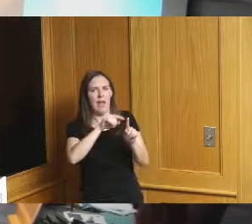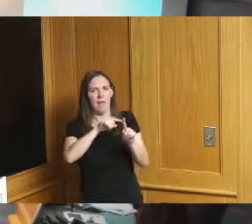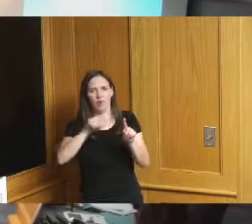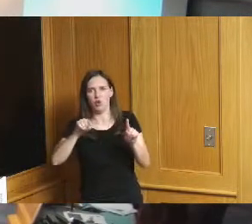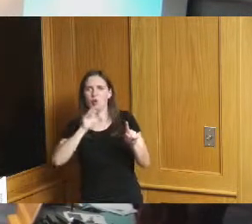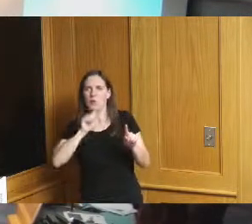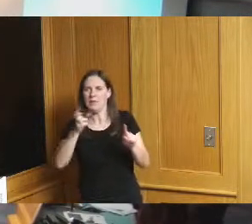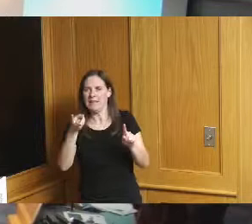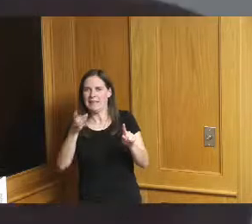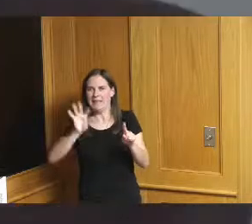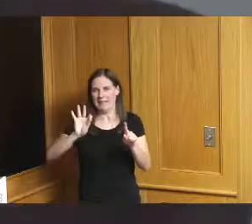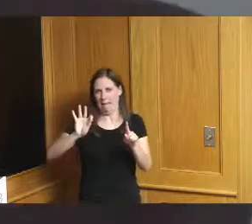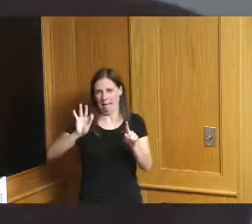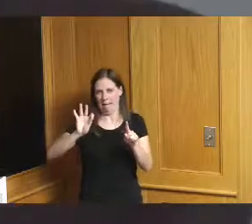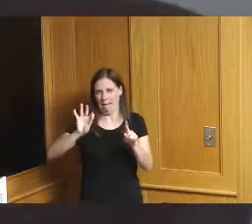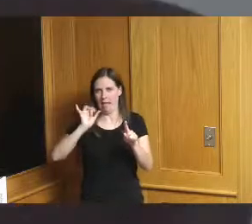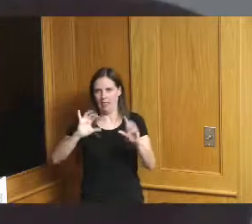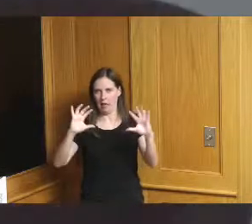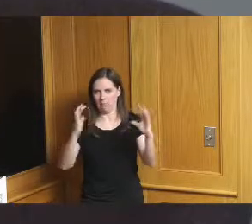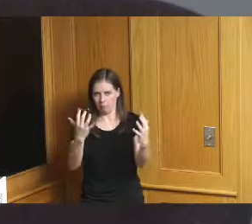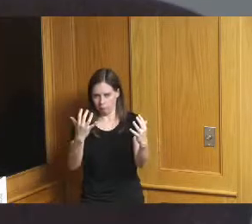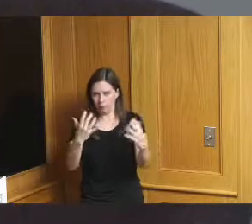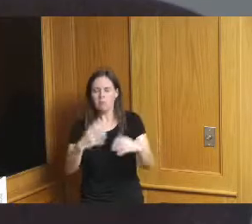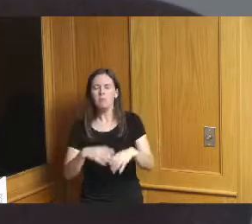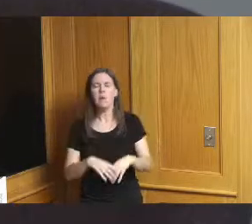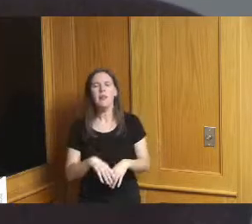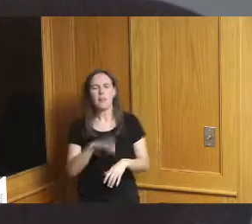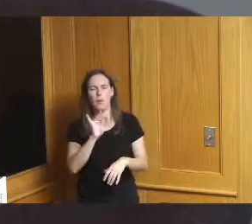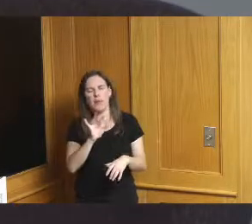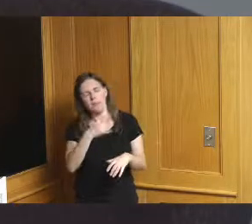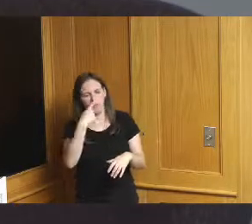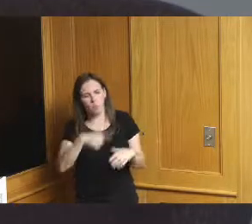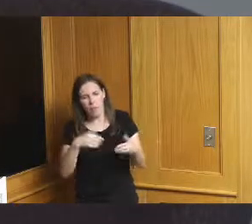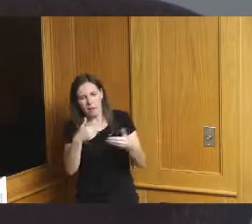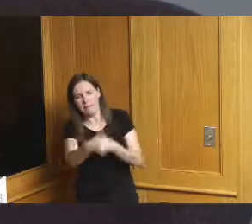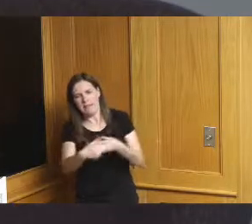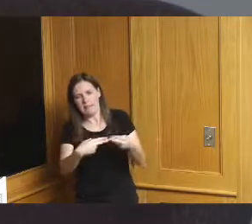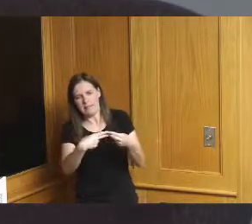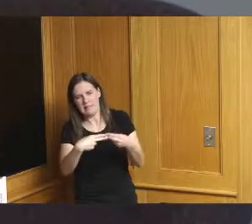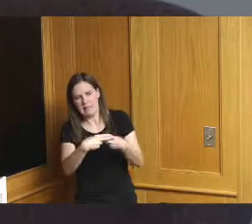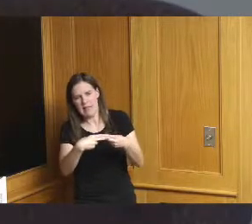if you'd go back um actually go go to the next two slides forward from here